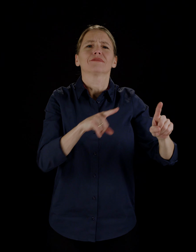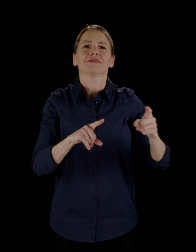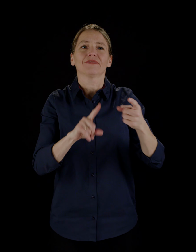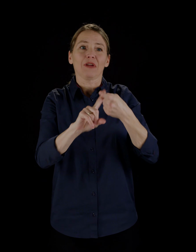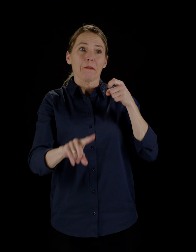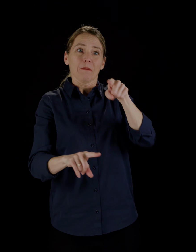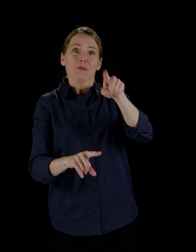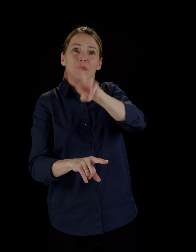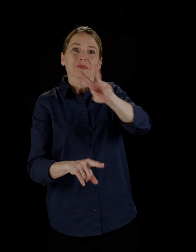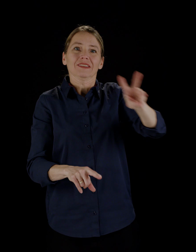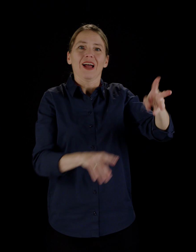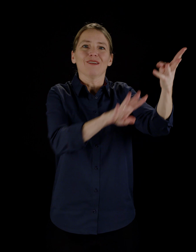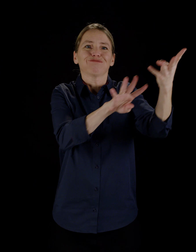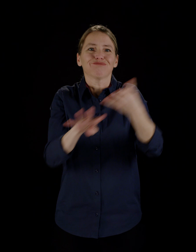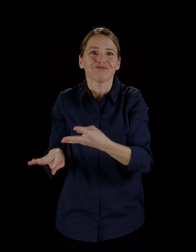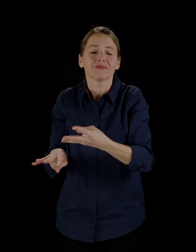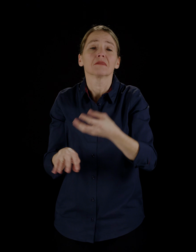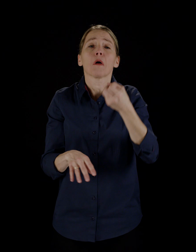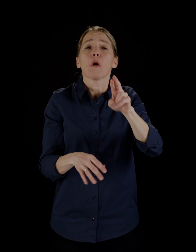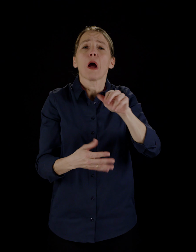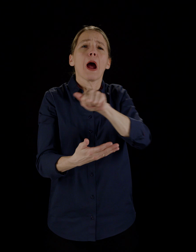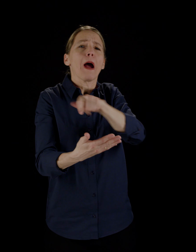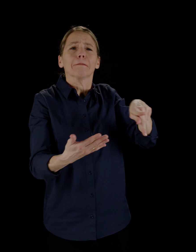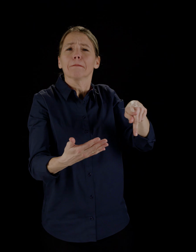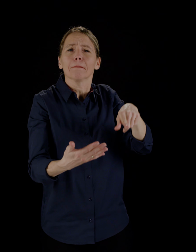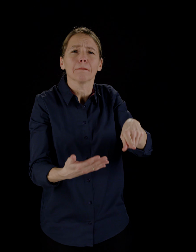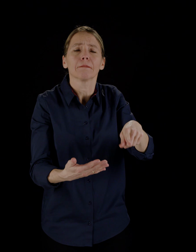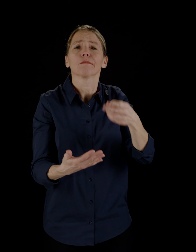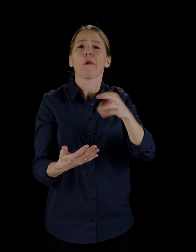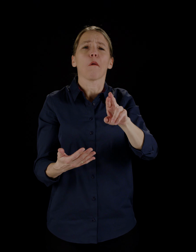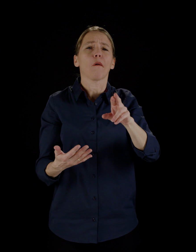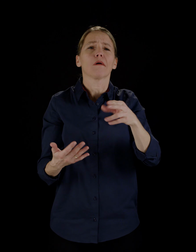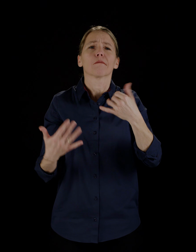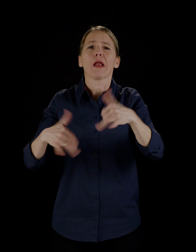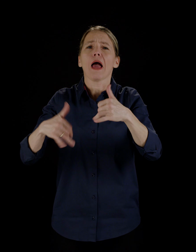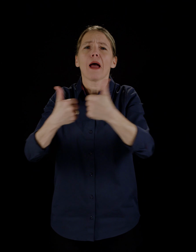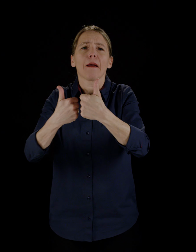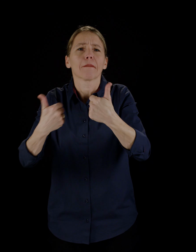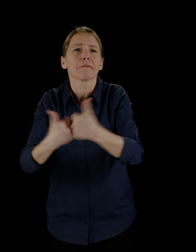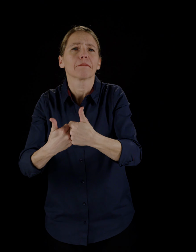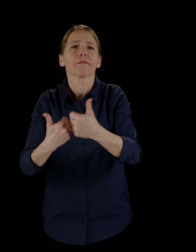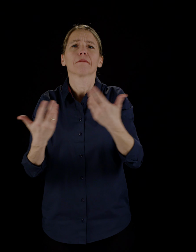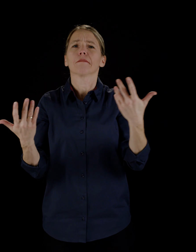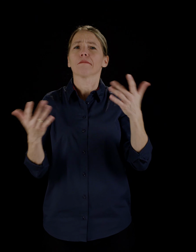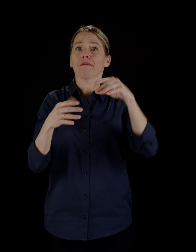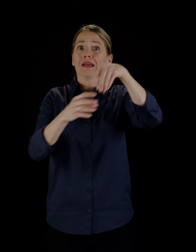device be connected to the Internet while using the content, be it videos or games.